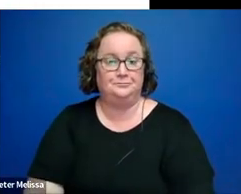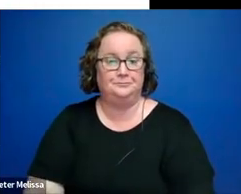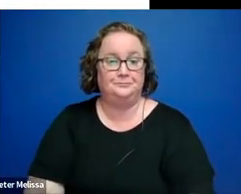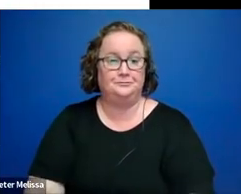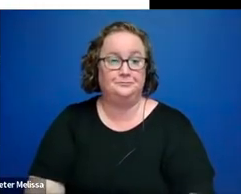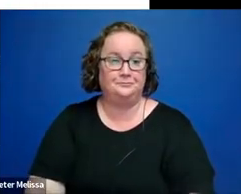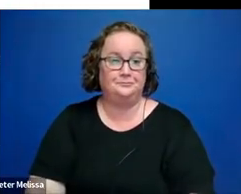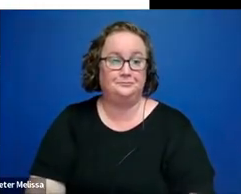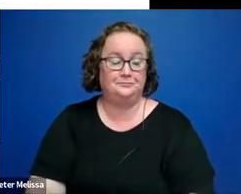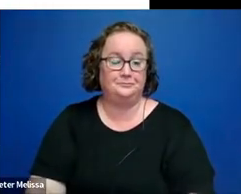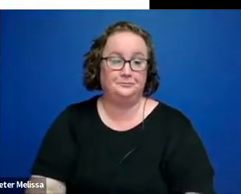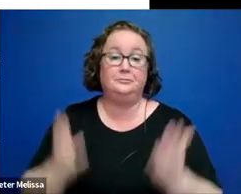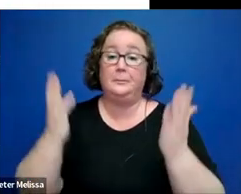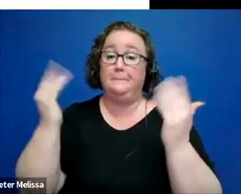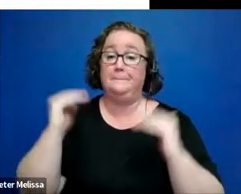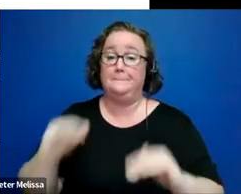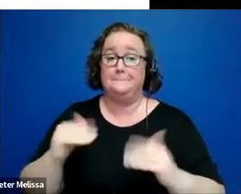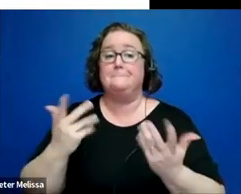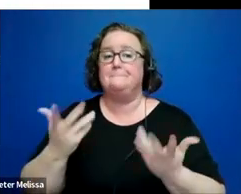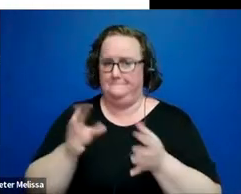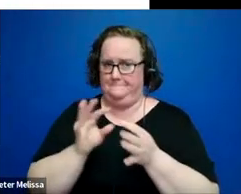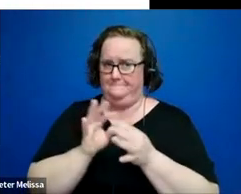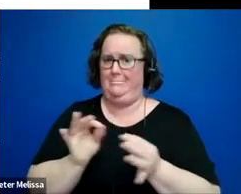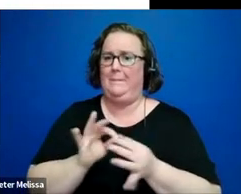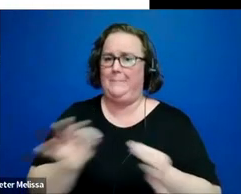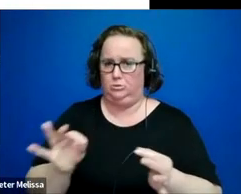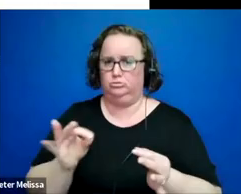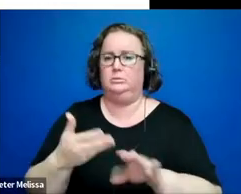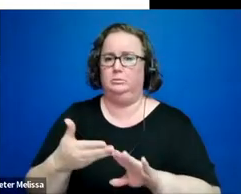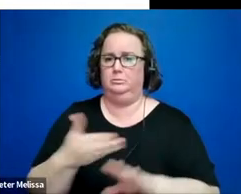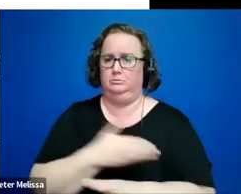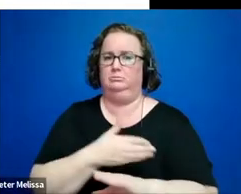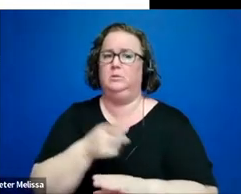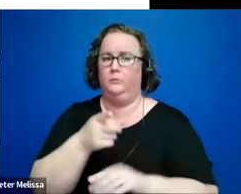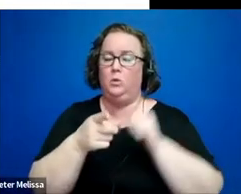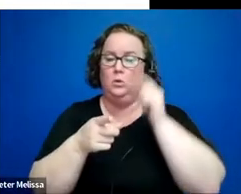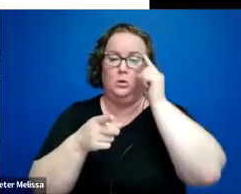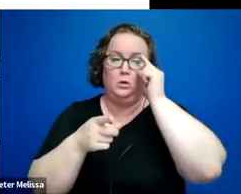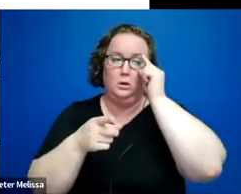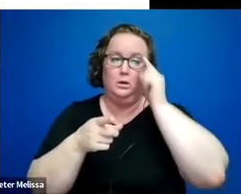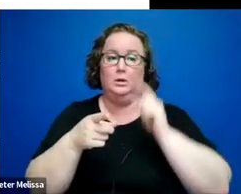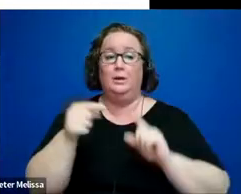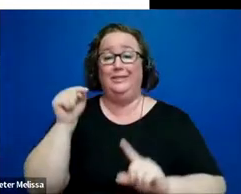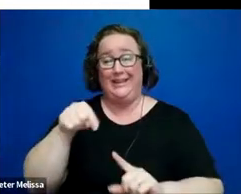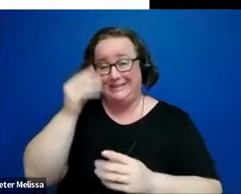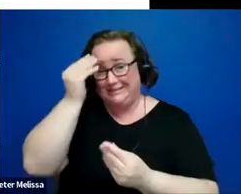I think I've mentioned this throughout the presentation, but this data and this data dashboard